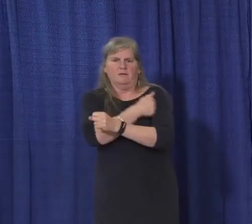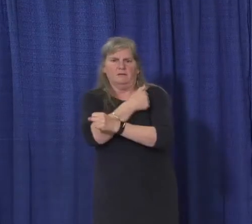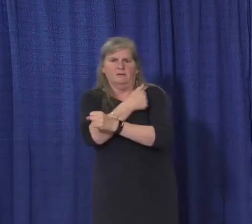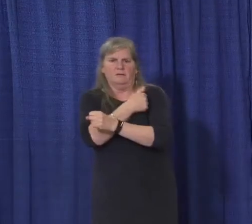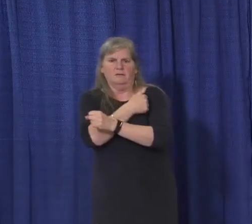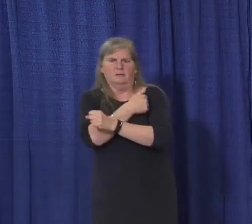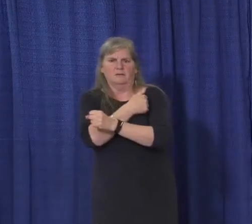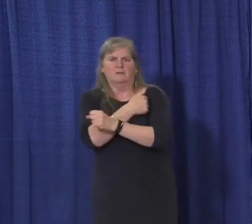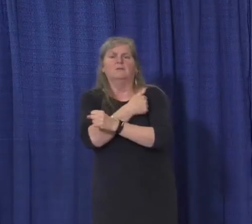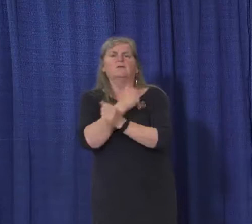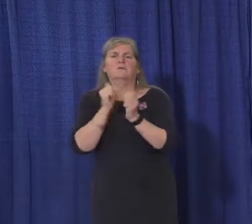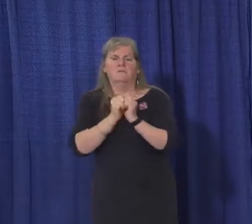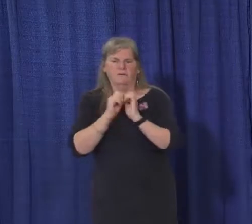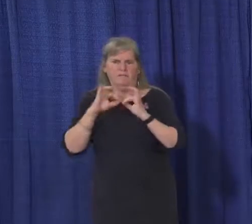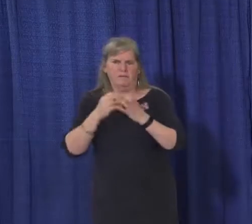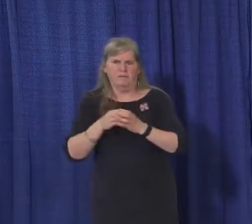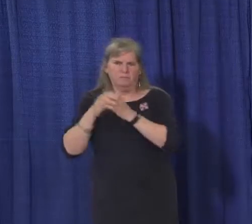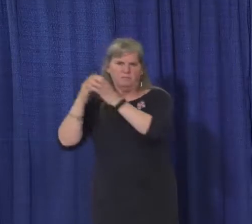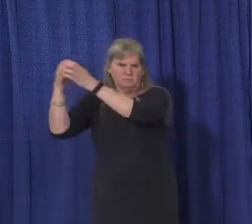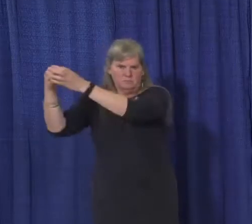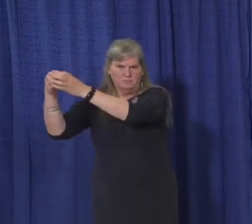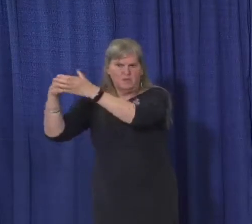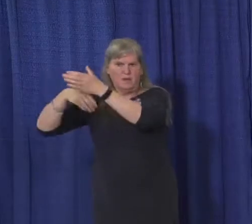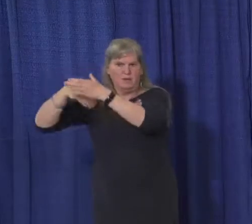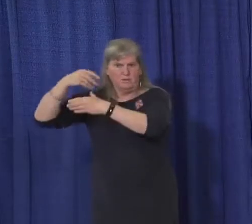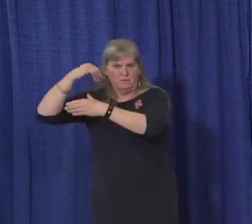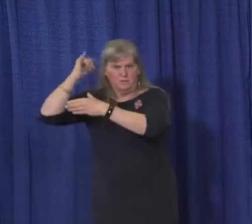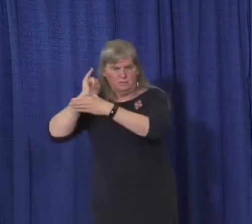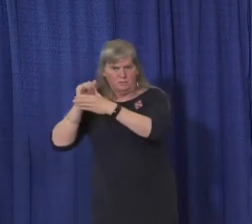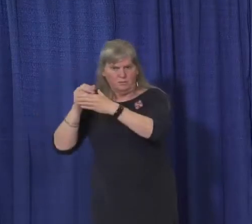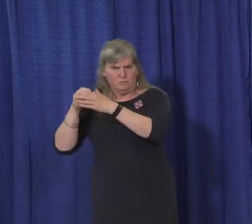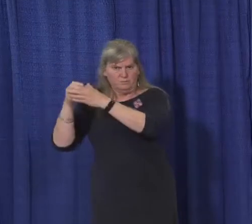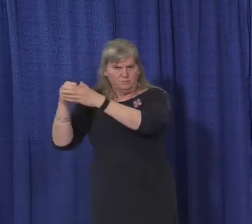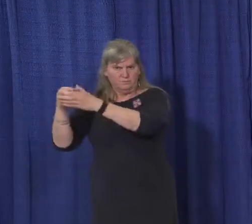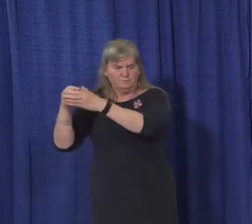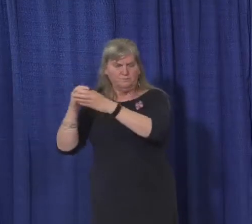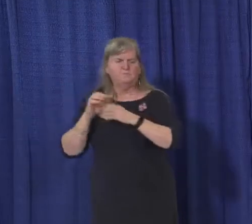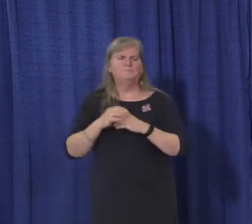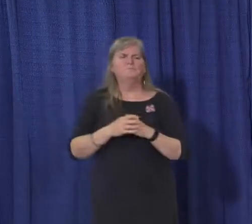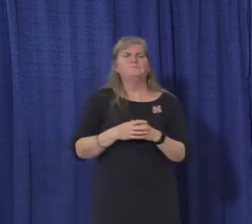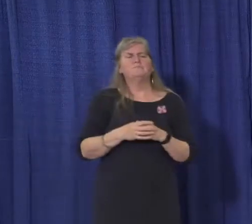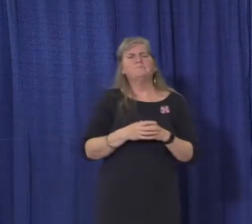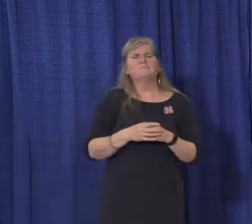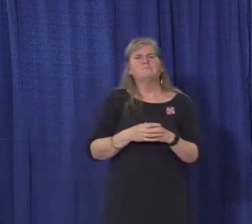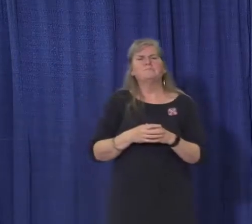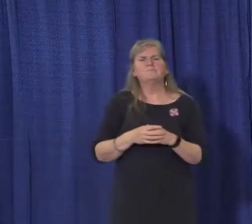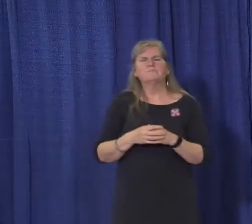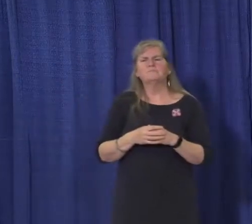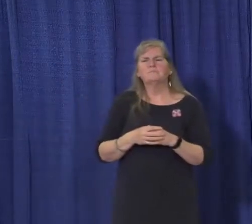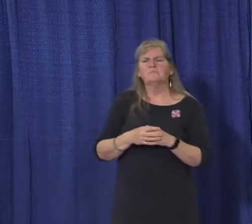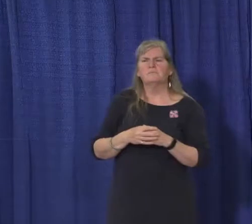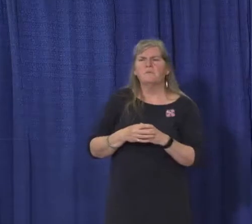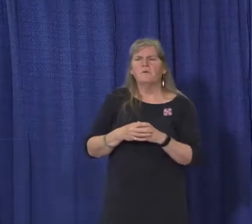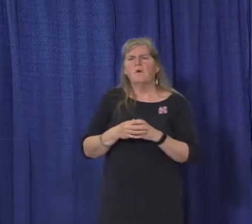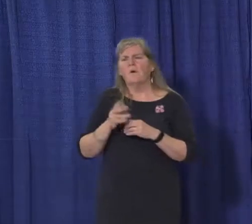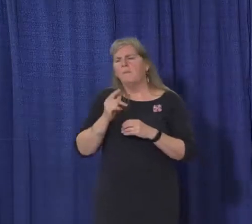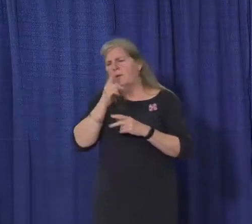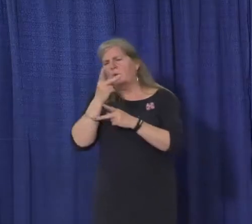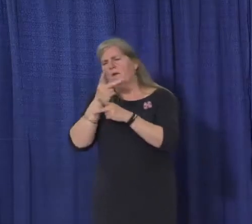unvaccinated travelling with vaccinated parents or caregivers